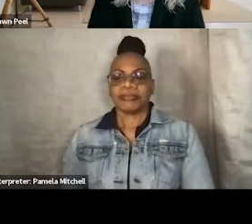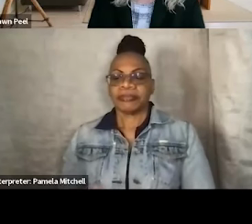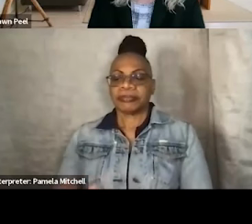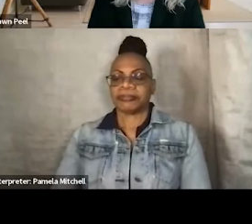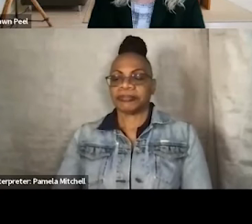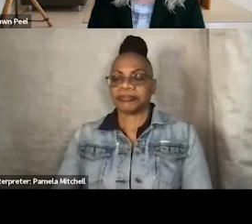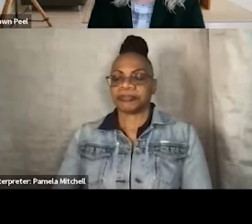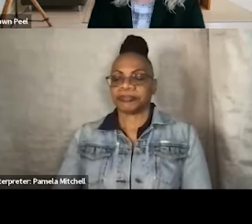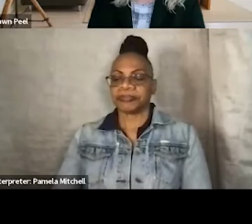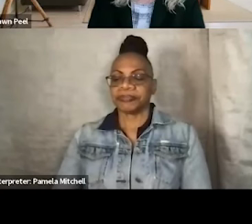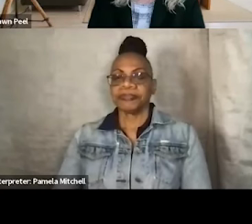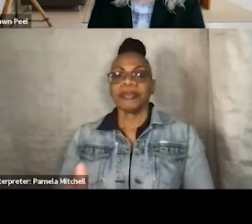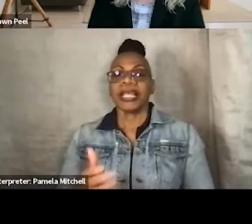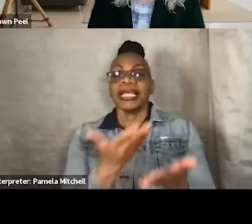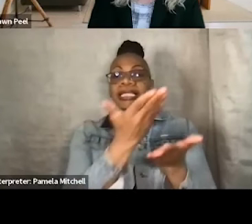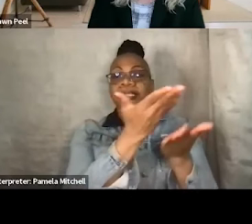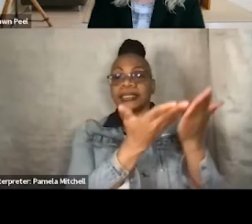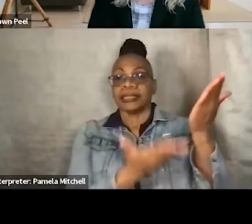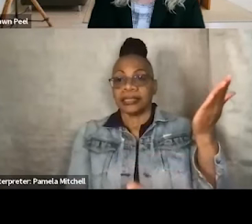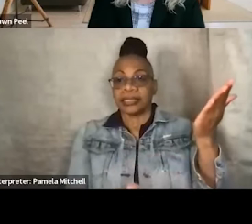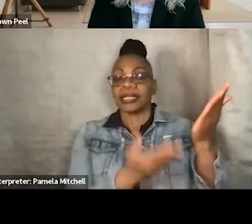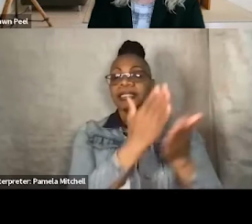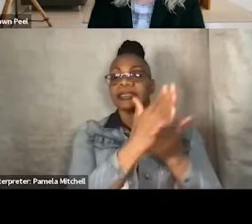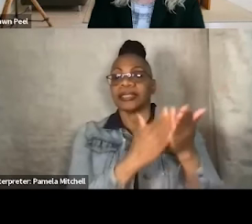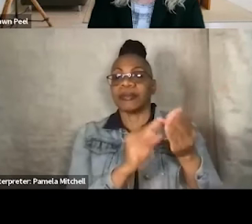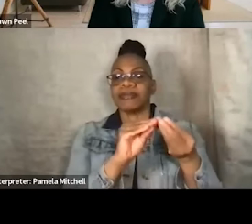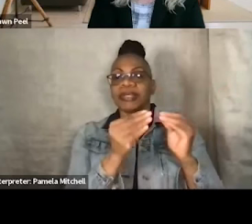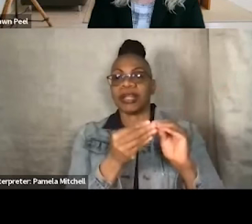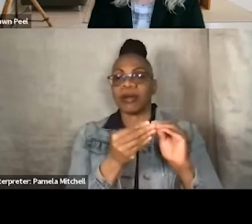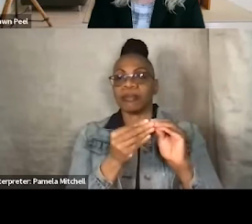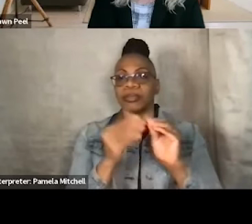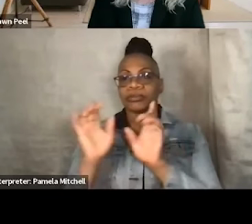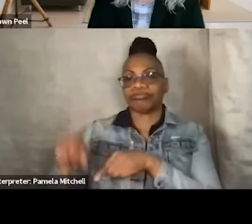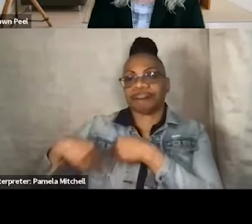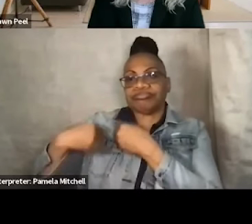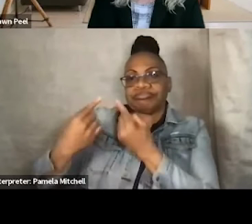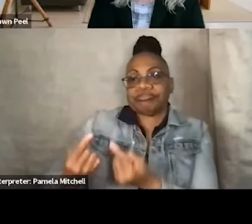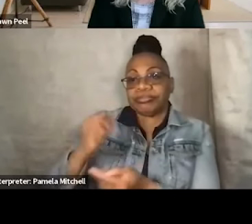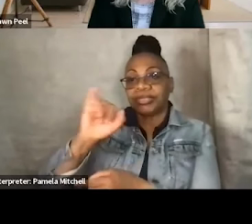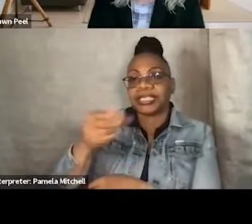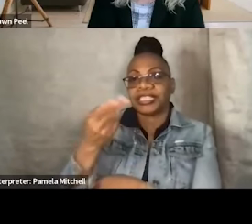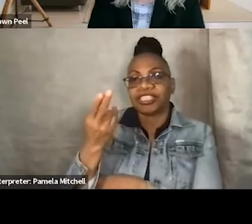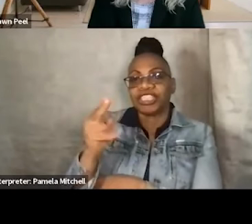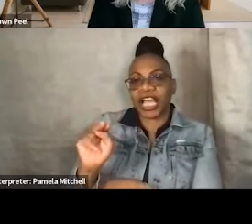And here's some of our numbers. For years to date, since January through September 2023.